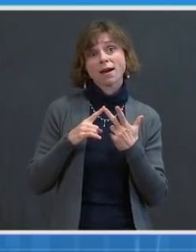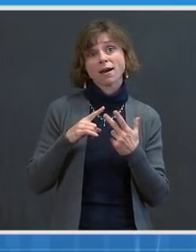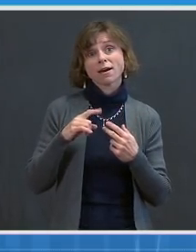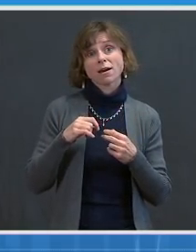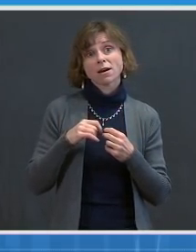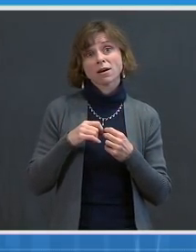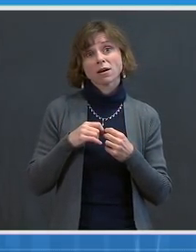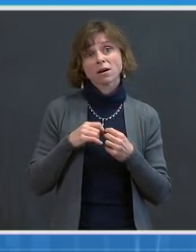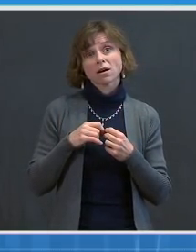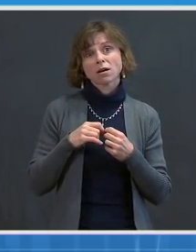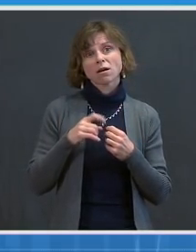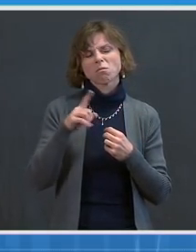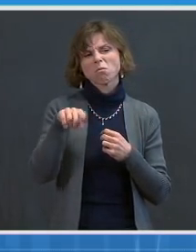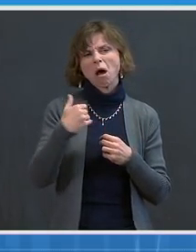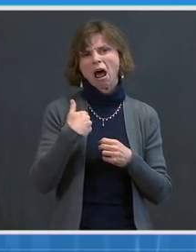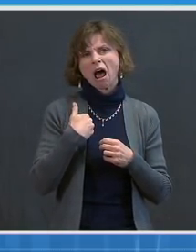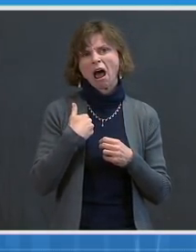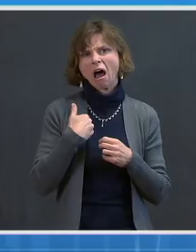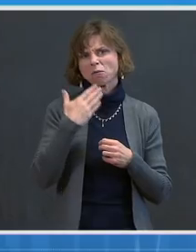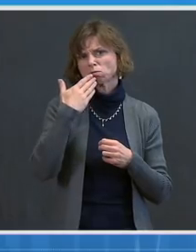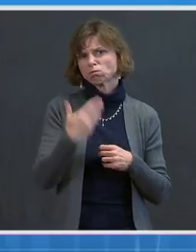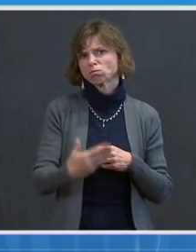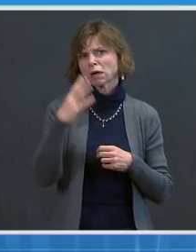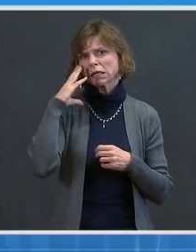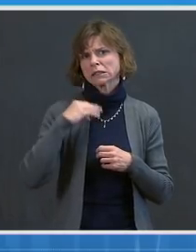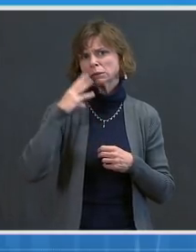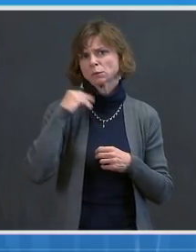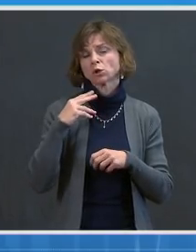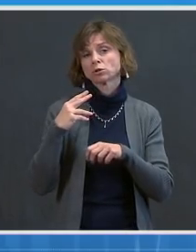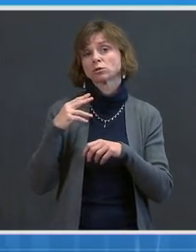has considerable experience with Ebola, in Africa,